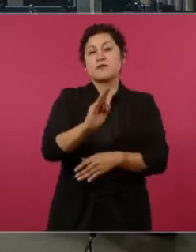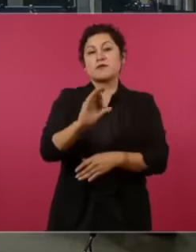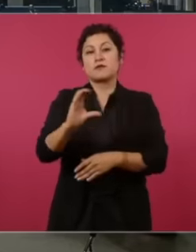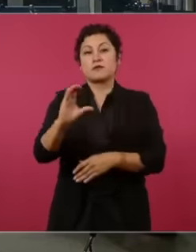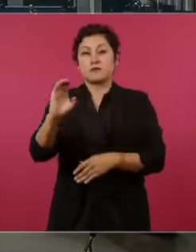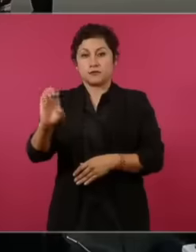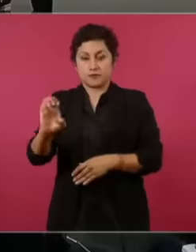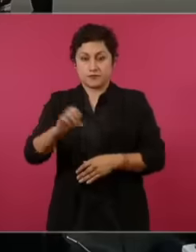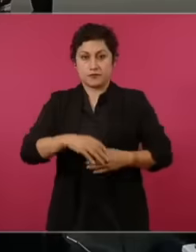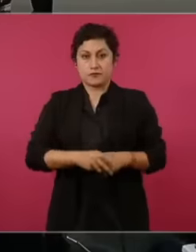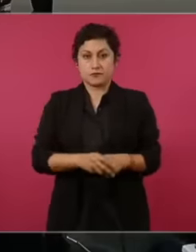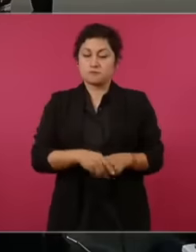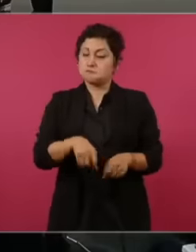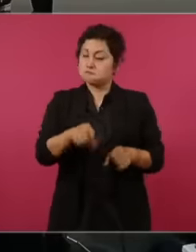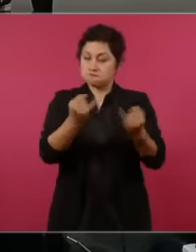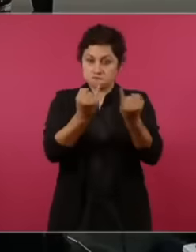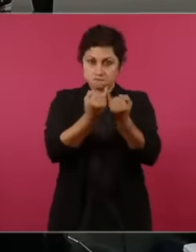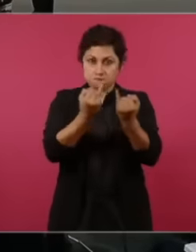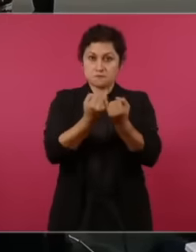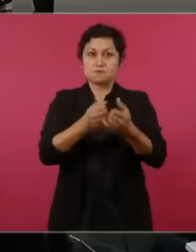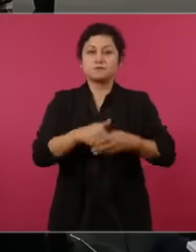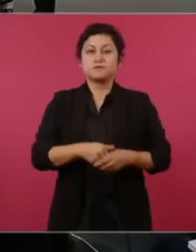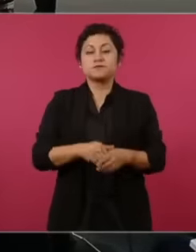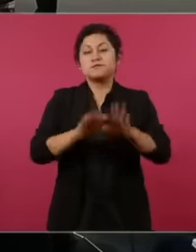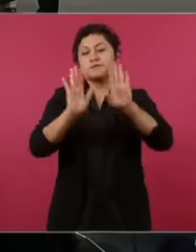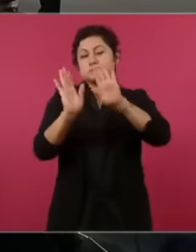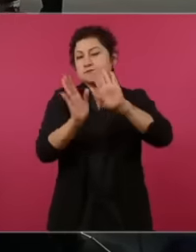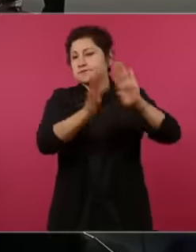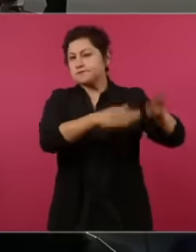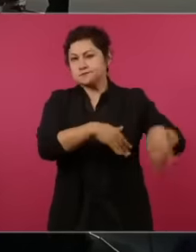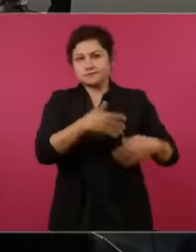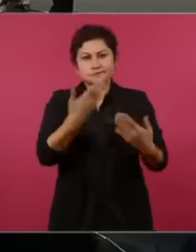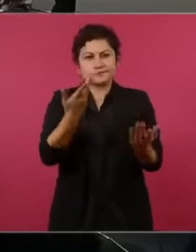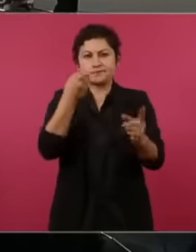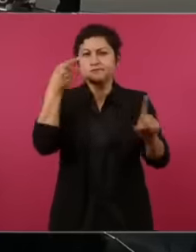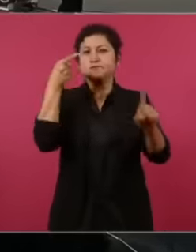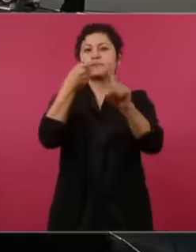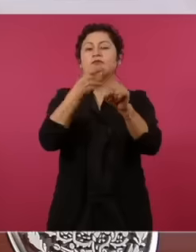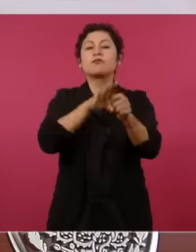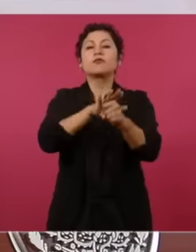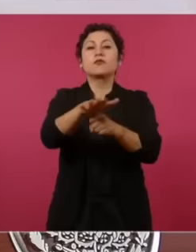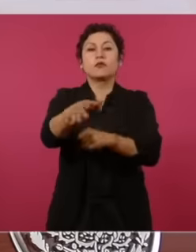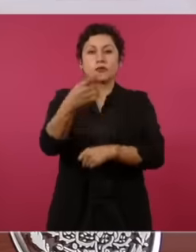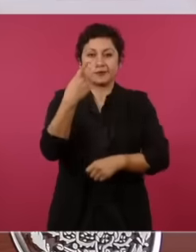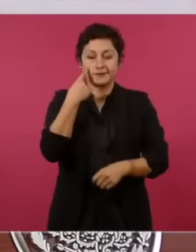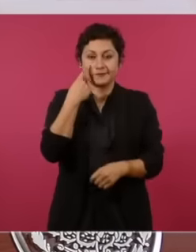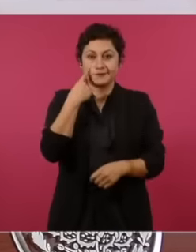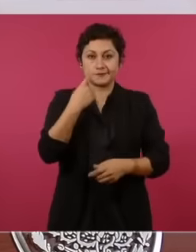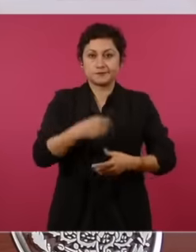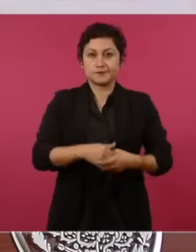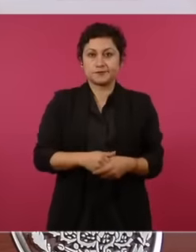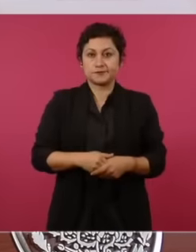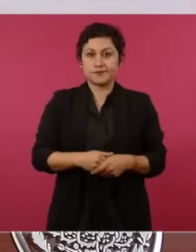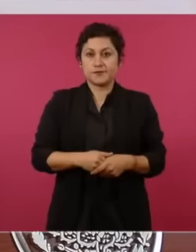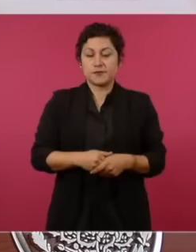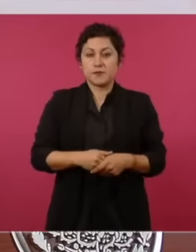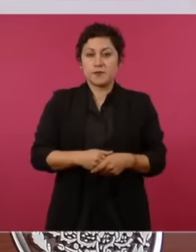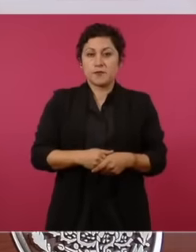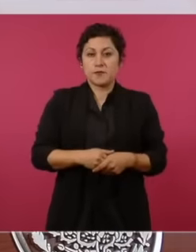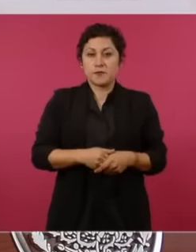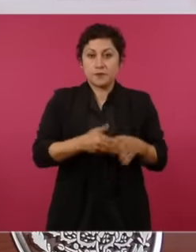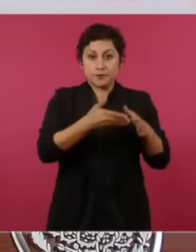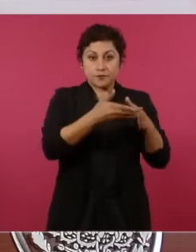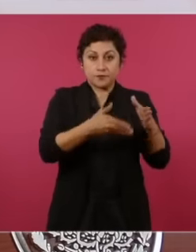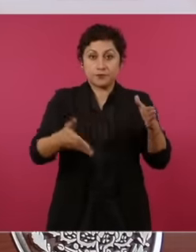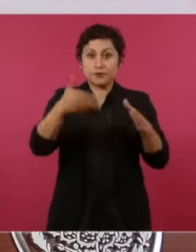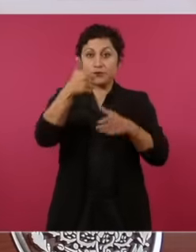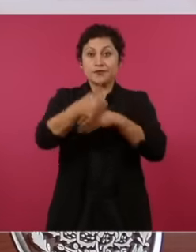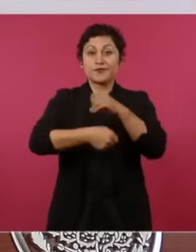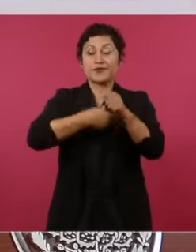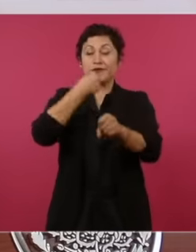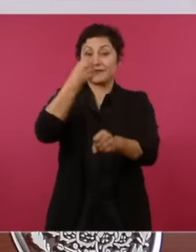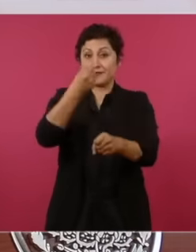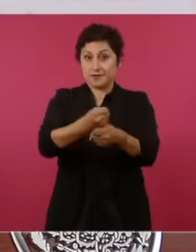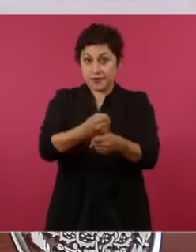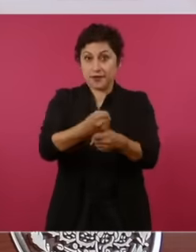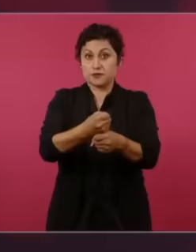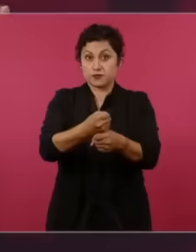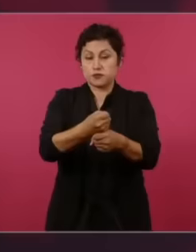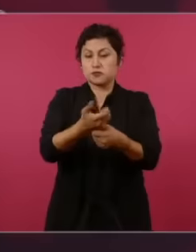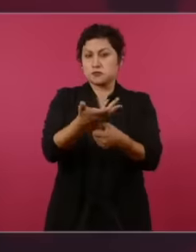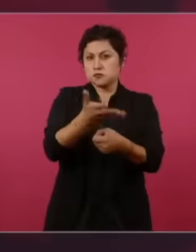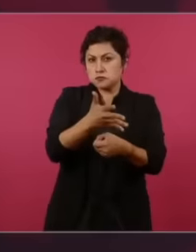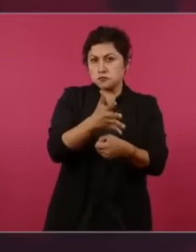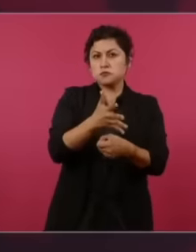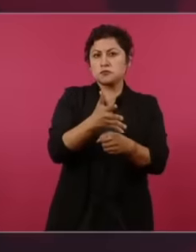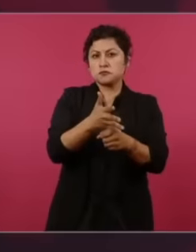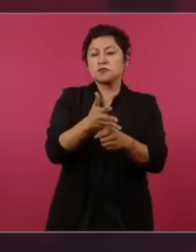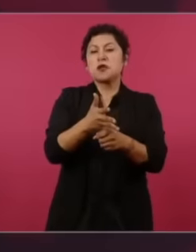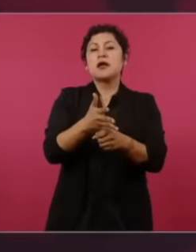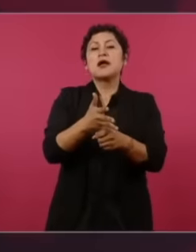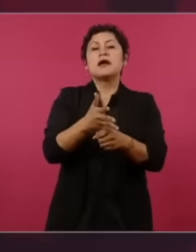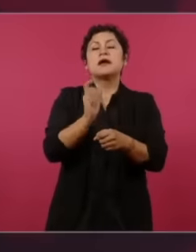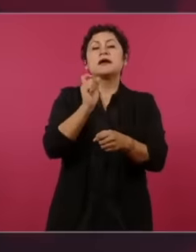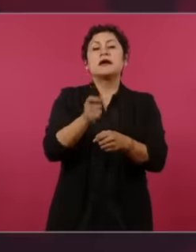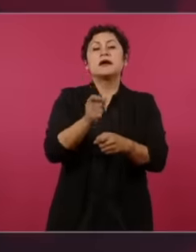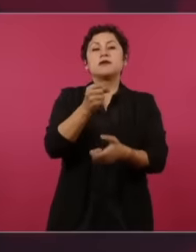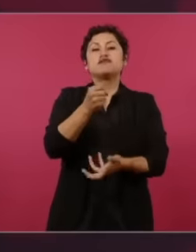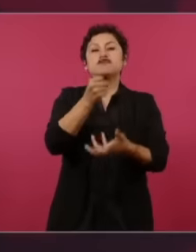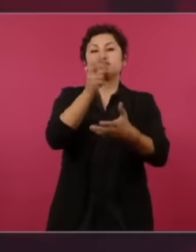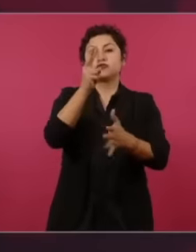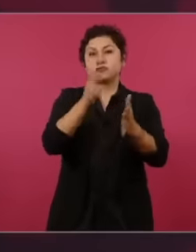is that in 6 years, from 2 million dollars to 48 billion